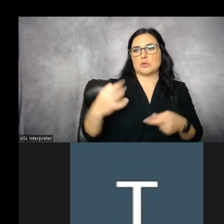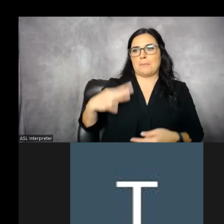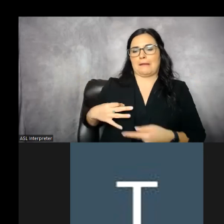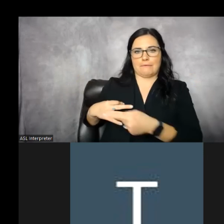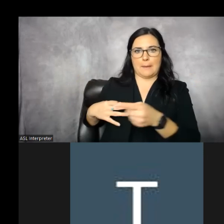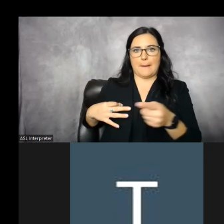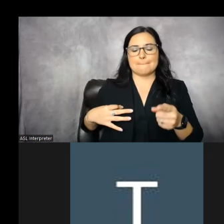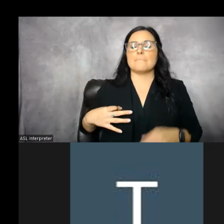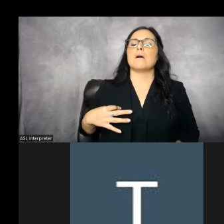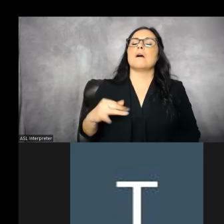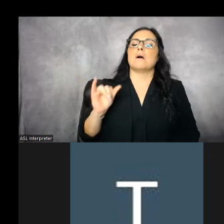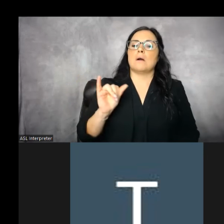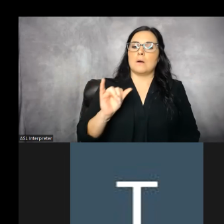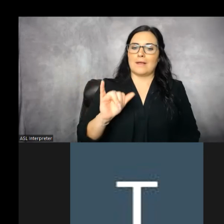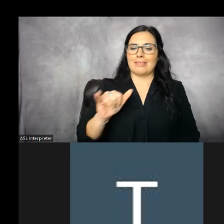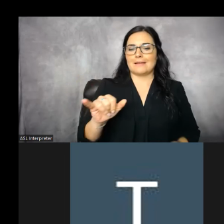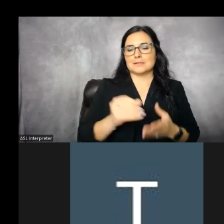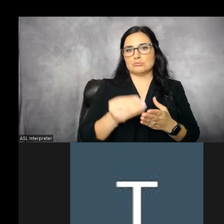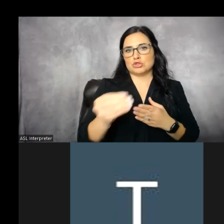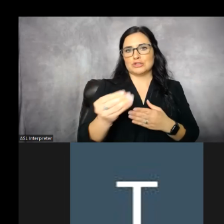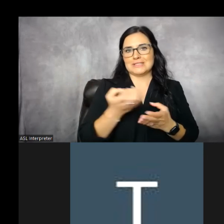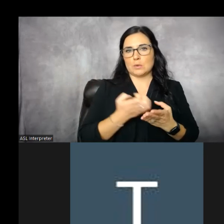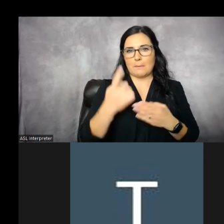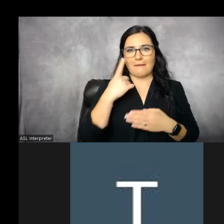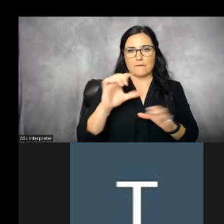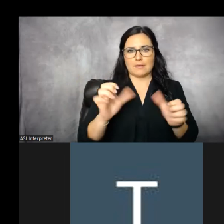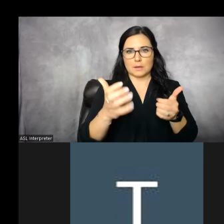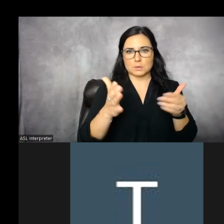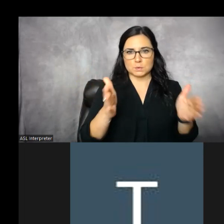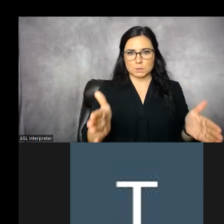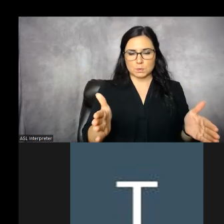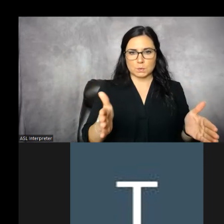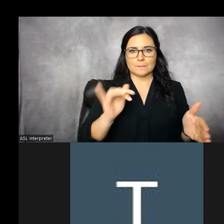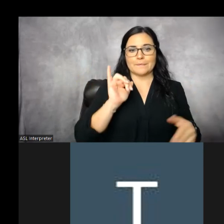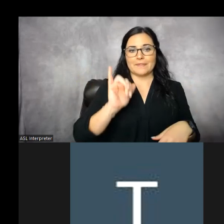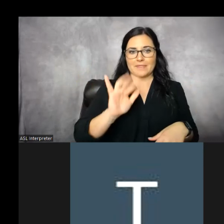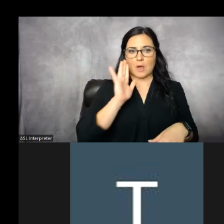Yes. So that'd be like purchasing equipment for the classroom that would have that capability.